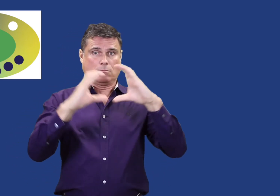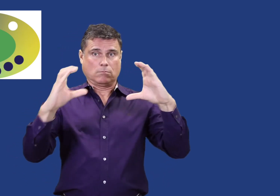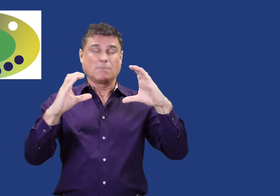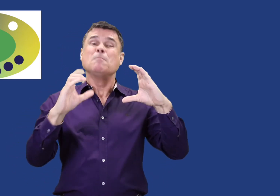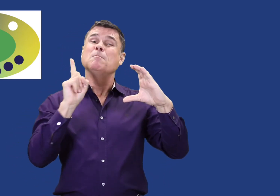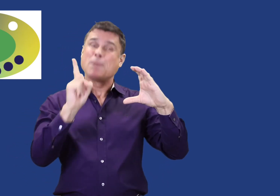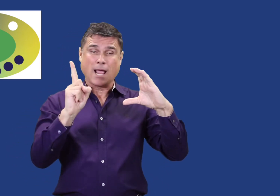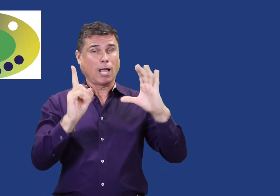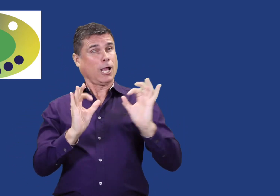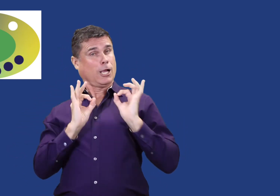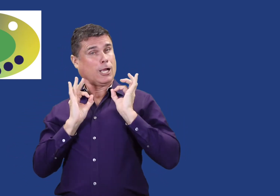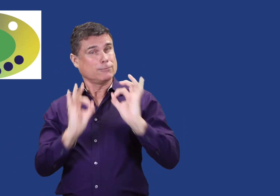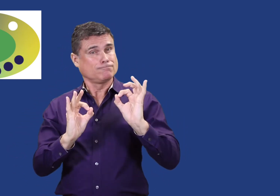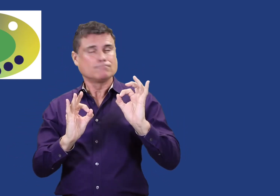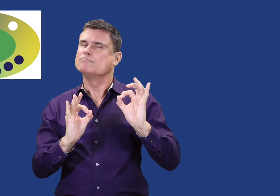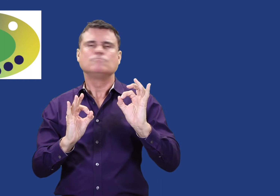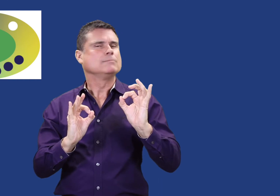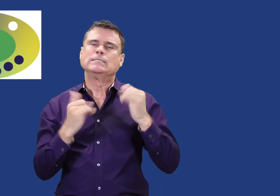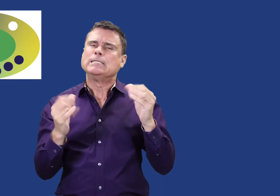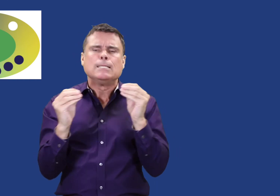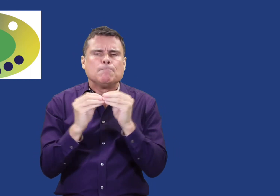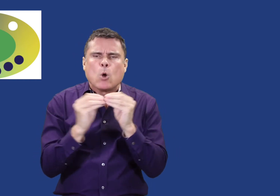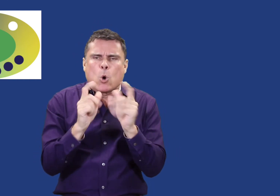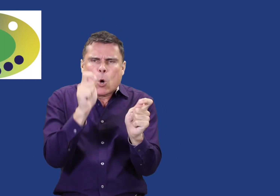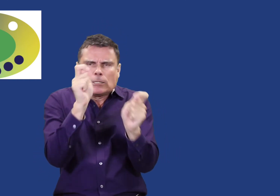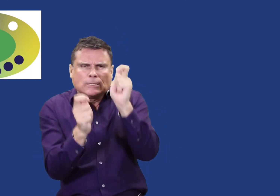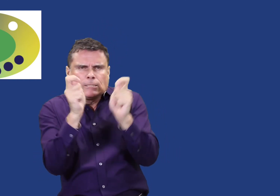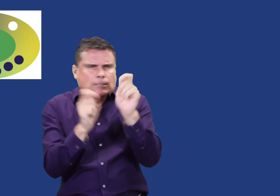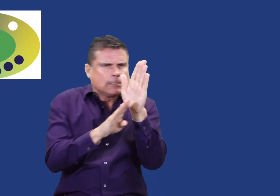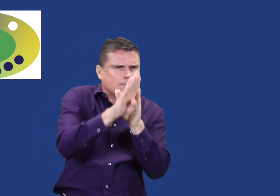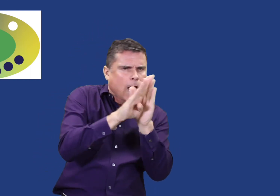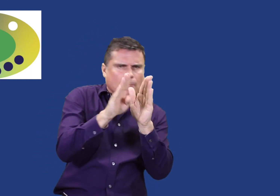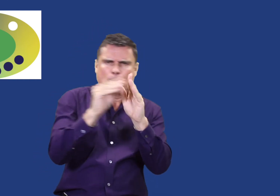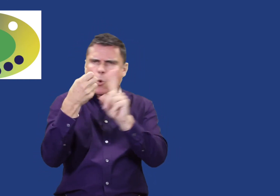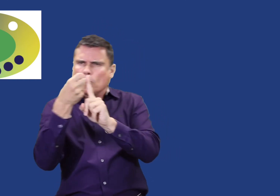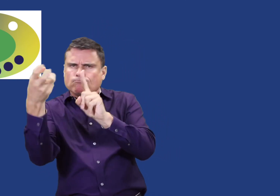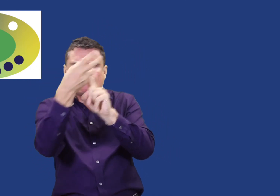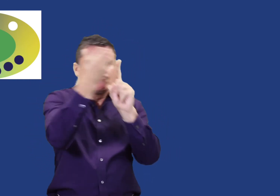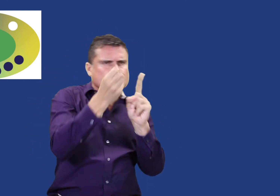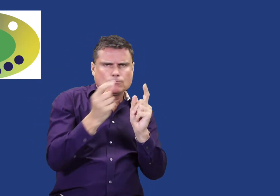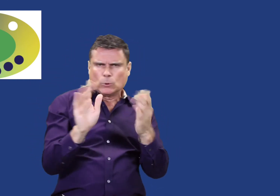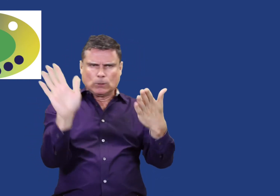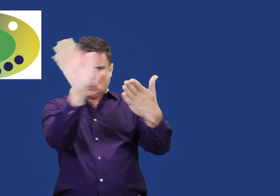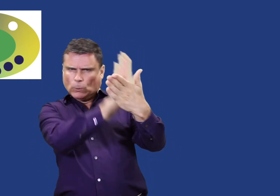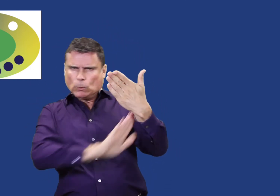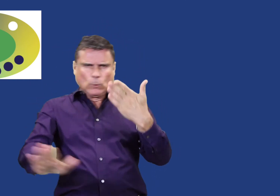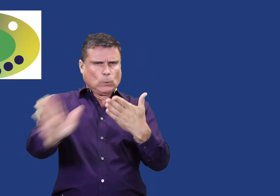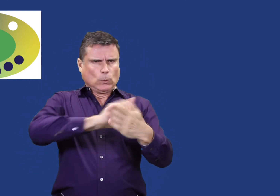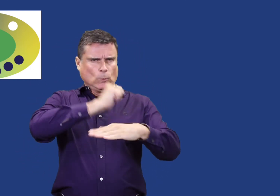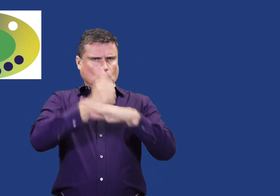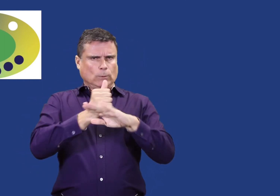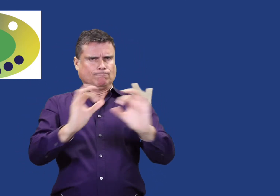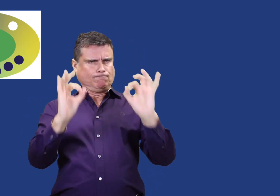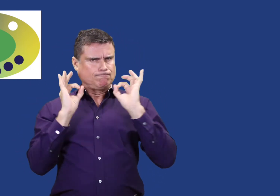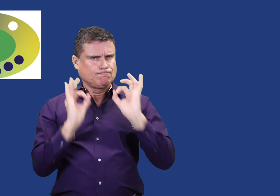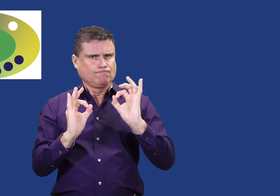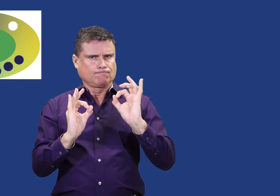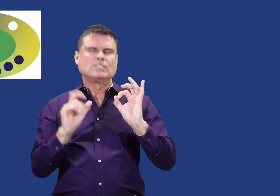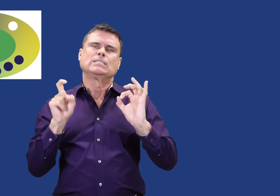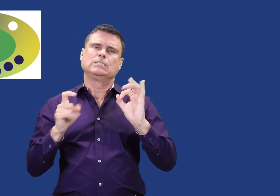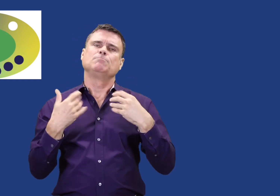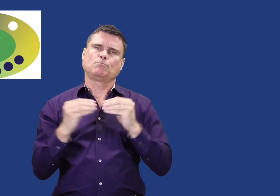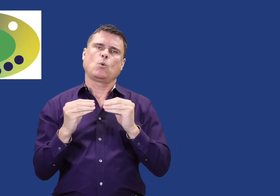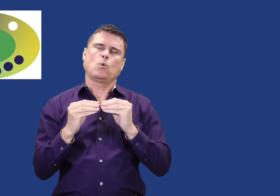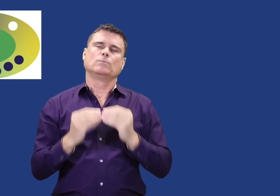BUT IT NEEDS TO BE FURTHER DEVELOPED AND ELABORATED.